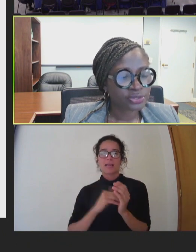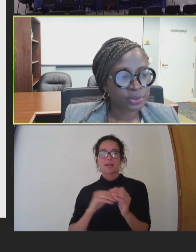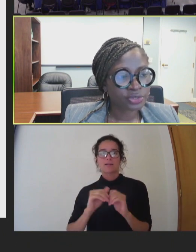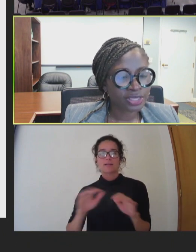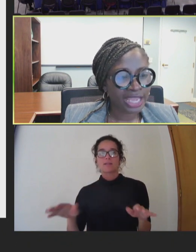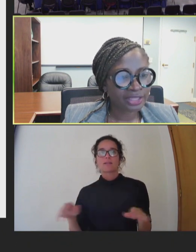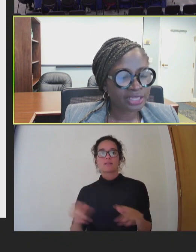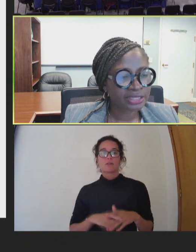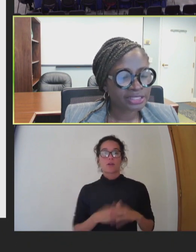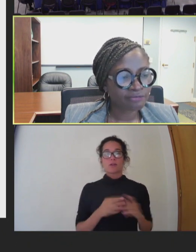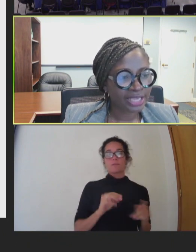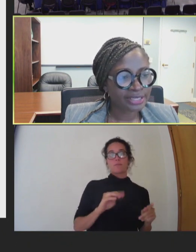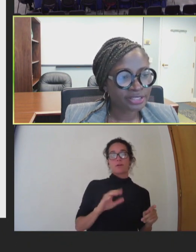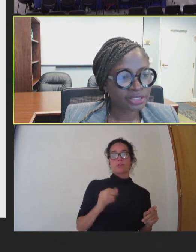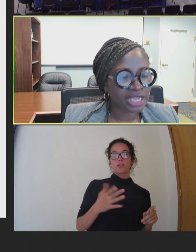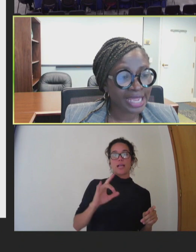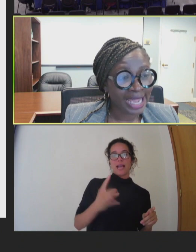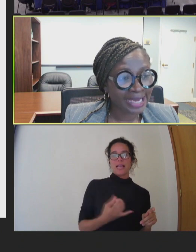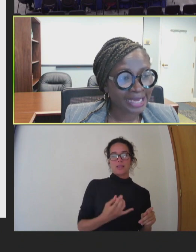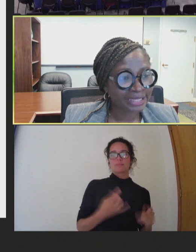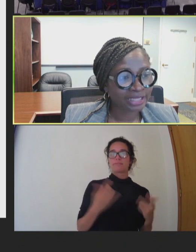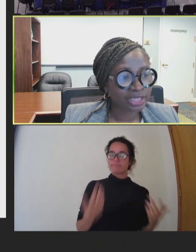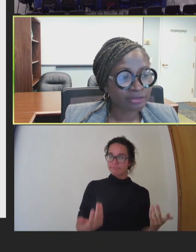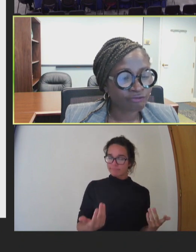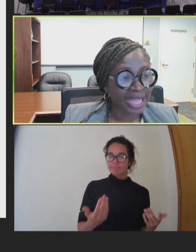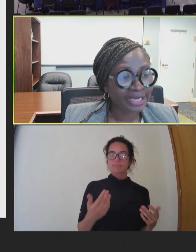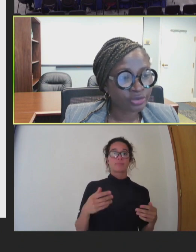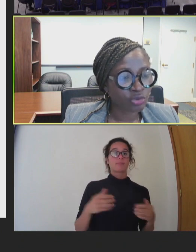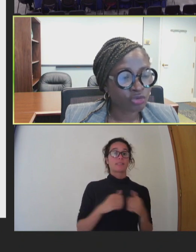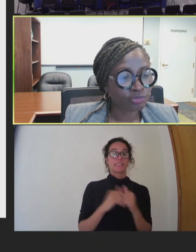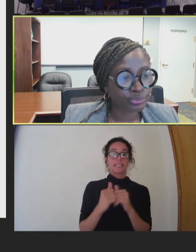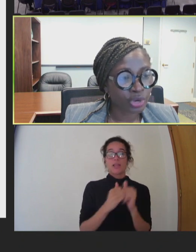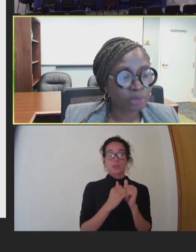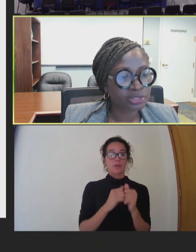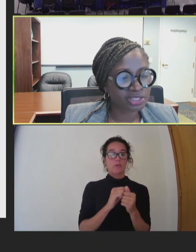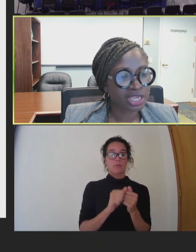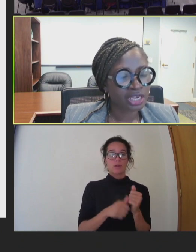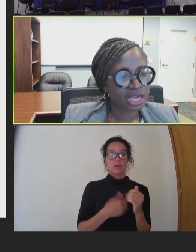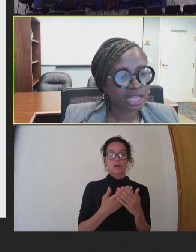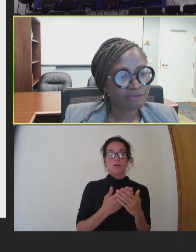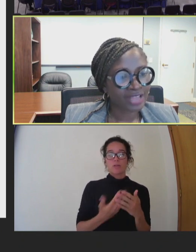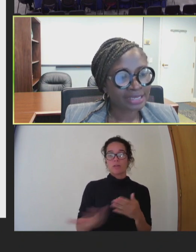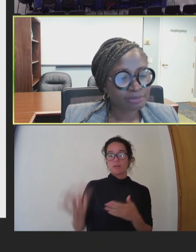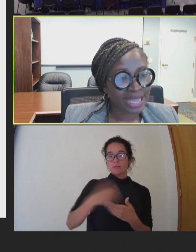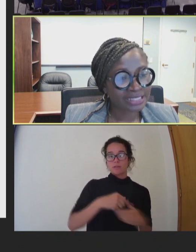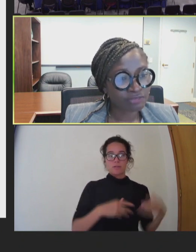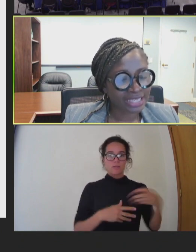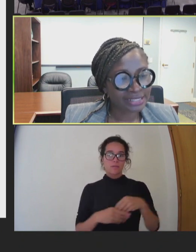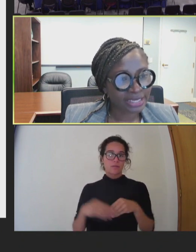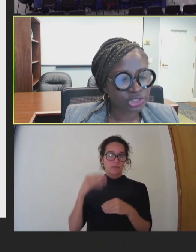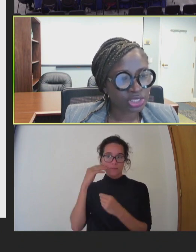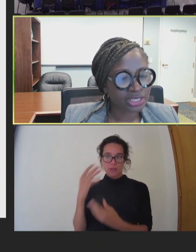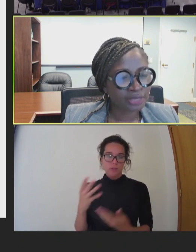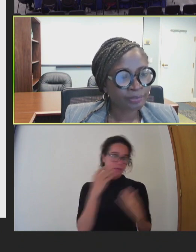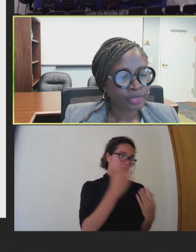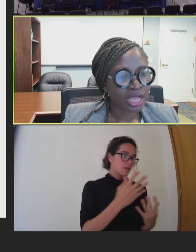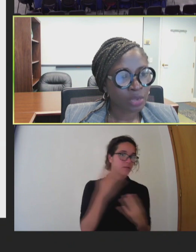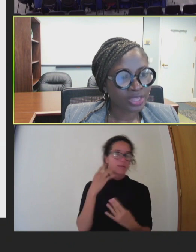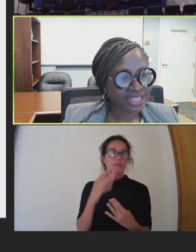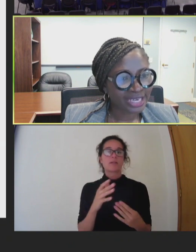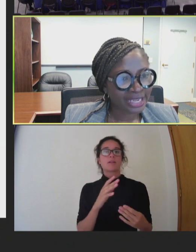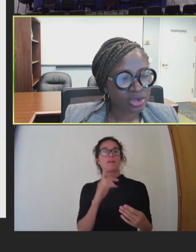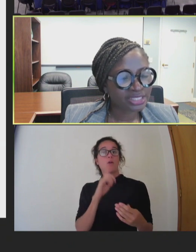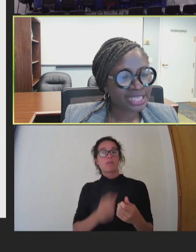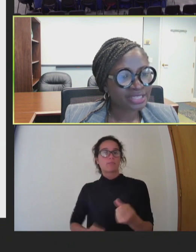So, together, these findings -- I highlight the value of prompt mass vaccination within a context